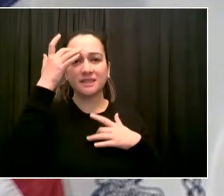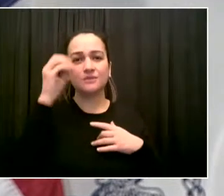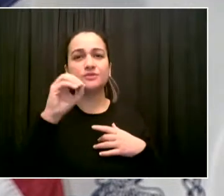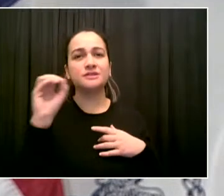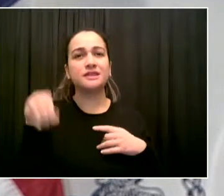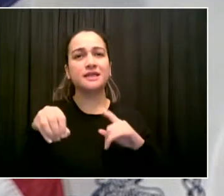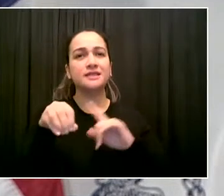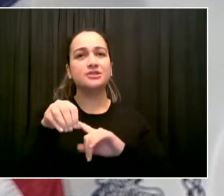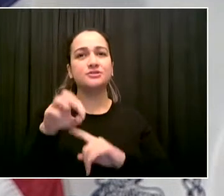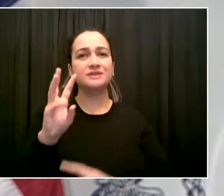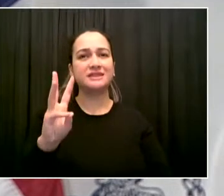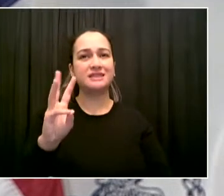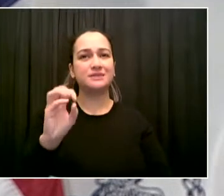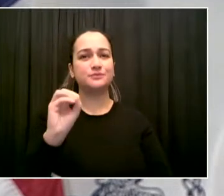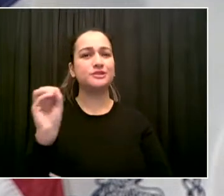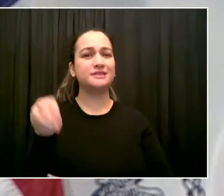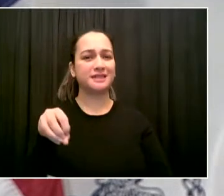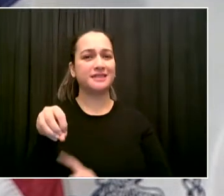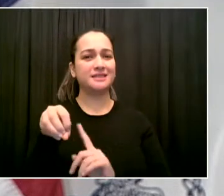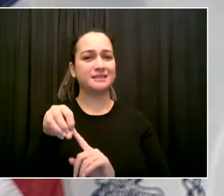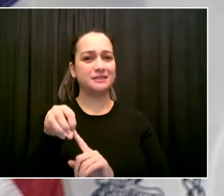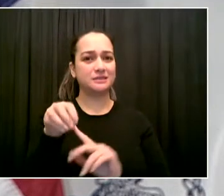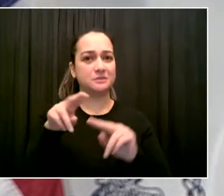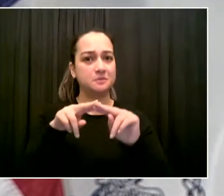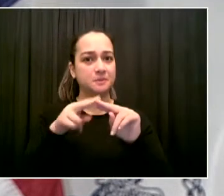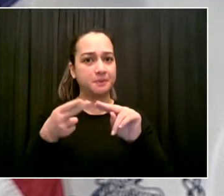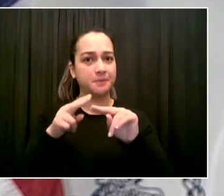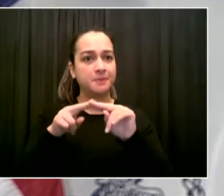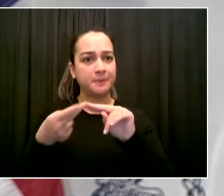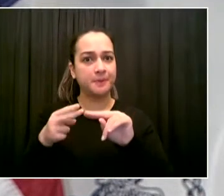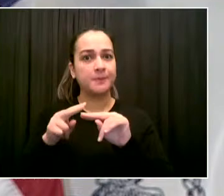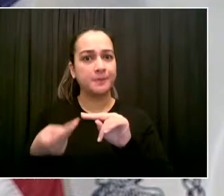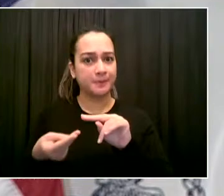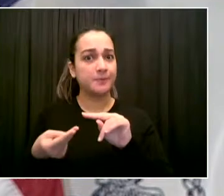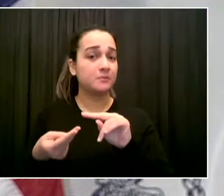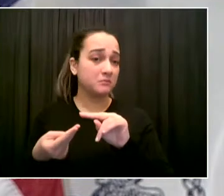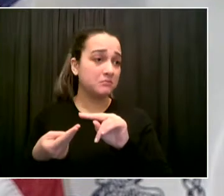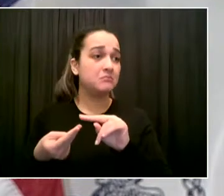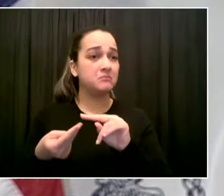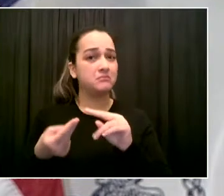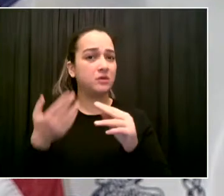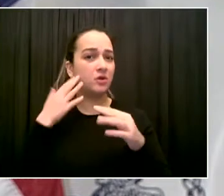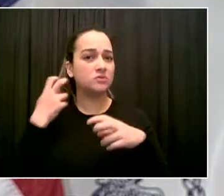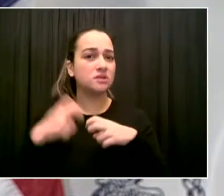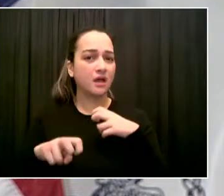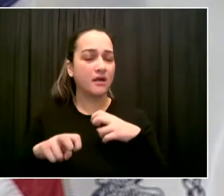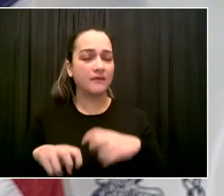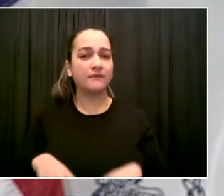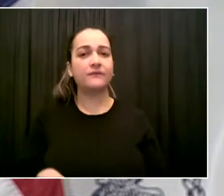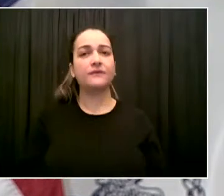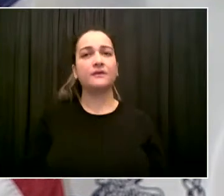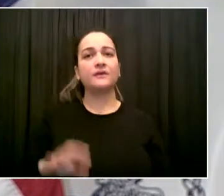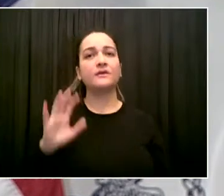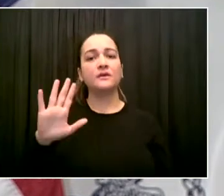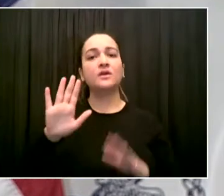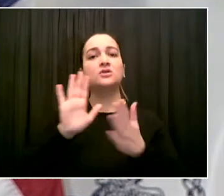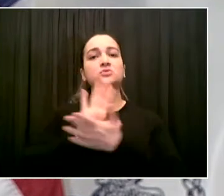IXS, SEVEN, I KNOW YOU HAVE TALKED ABOUT TTHAT. . HET IDEA OF PUSHING THAT DOWN, BE A CHALLENGE. I KNOW THAT'S CONCERNING FOR